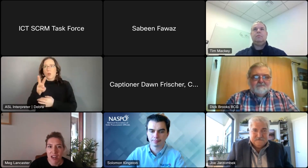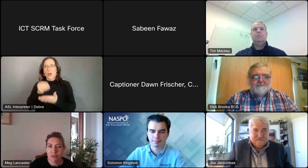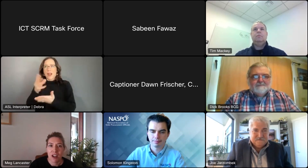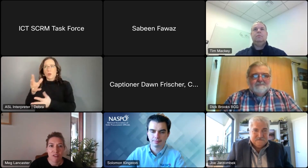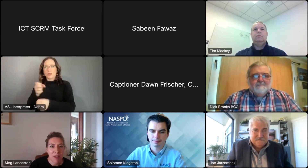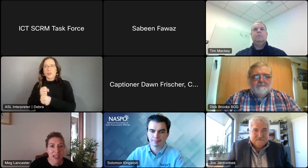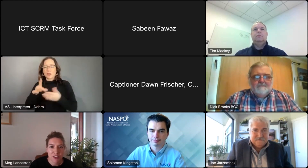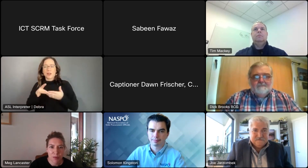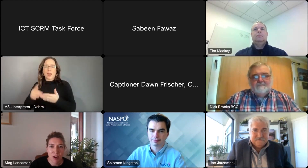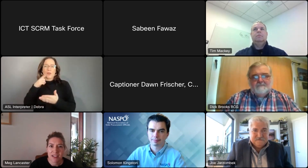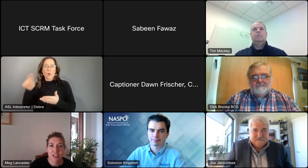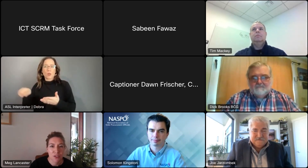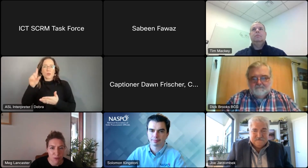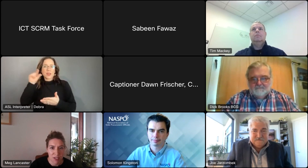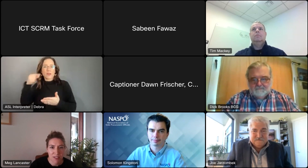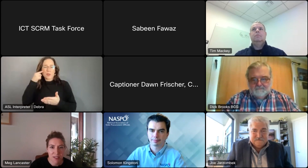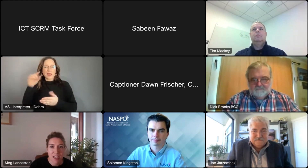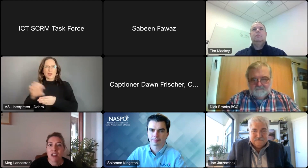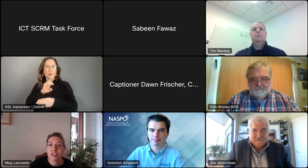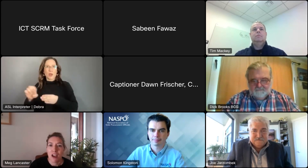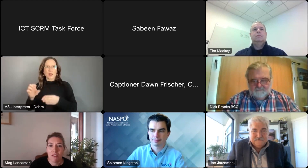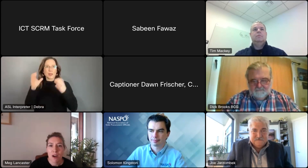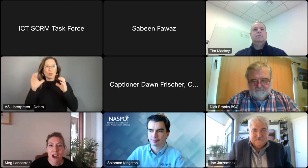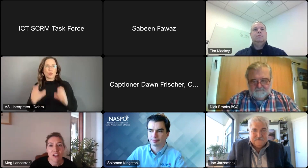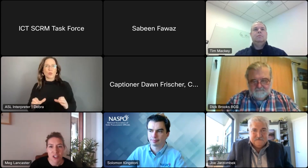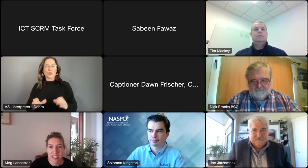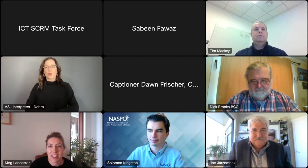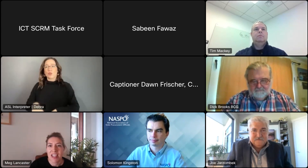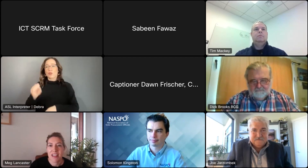Guide for Government Enterprise Consumers: Software Assurance